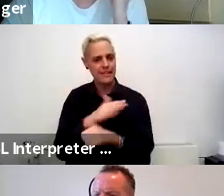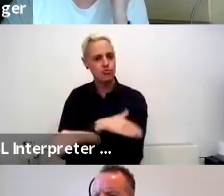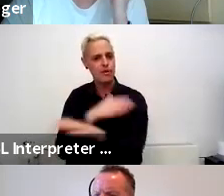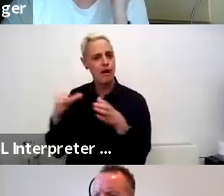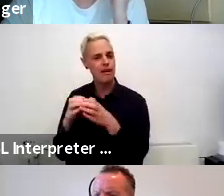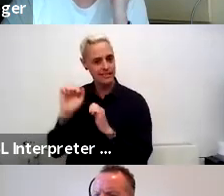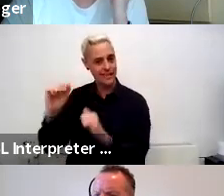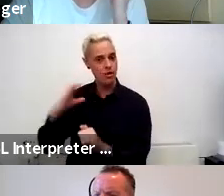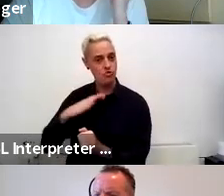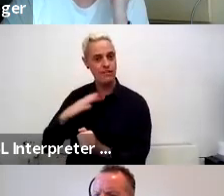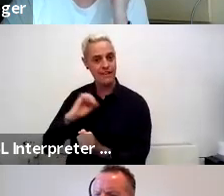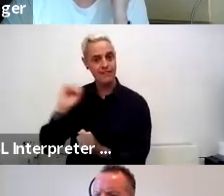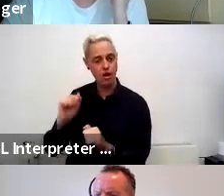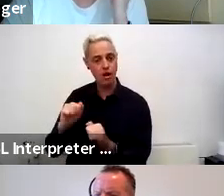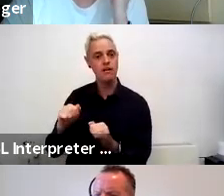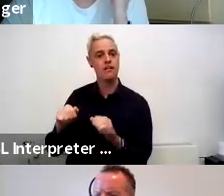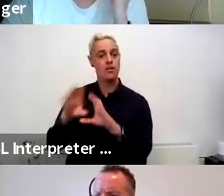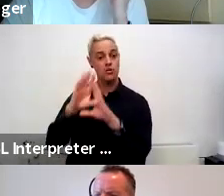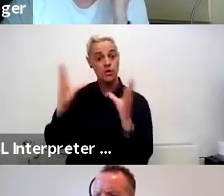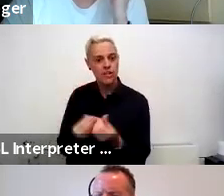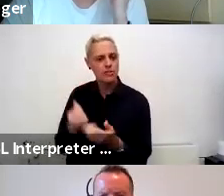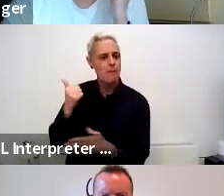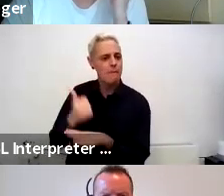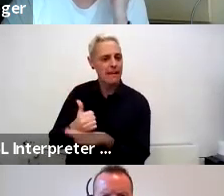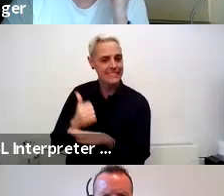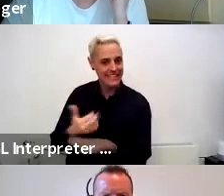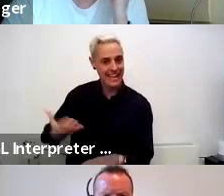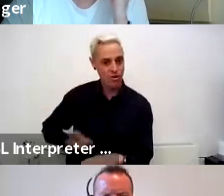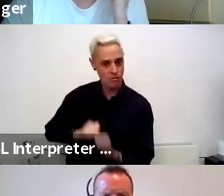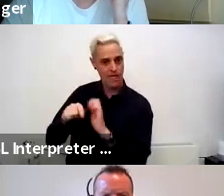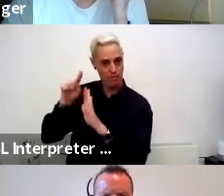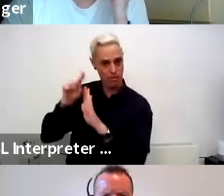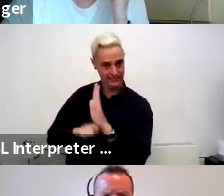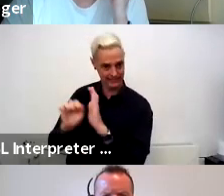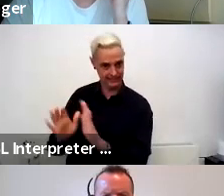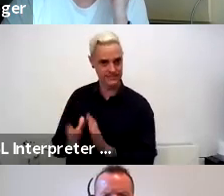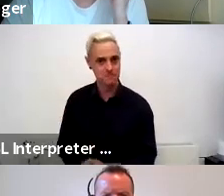Already have universal basic income on their policy books.